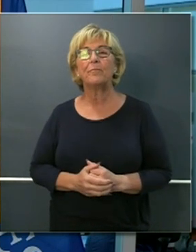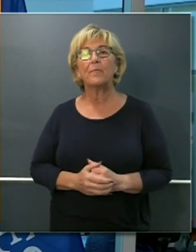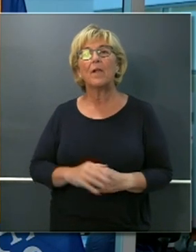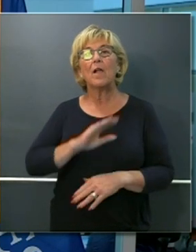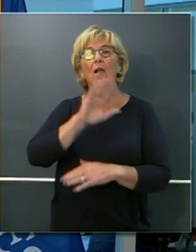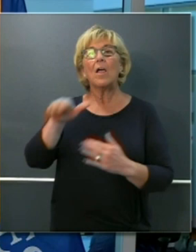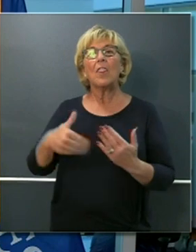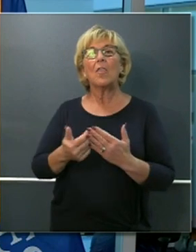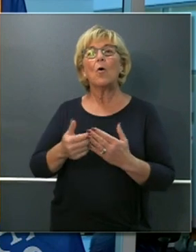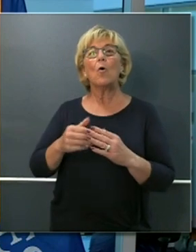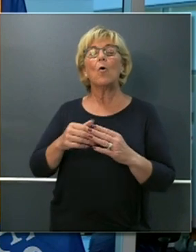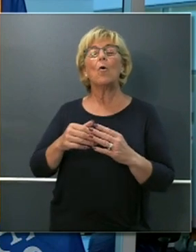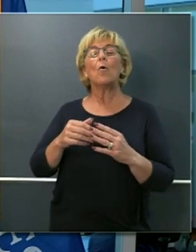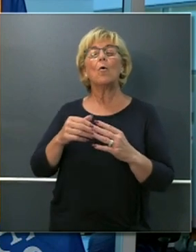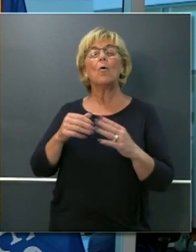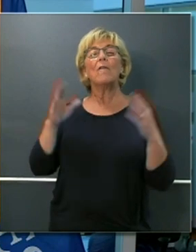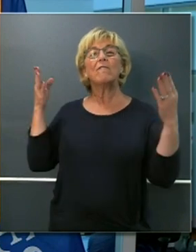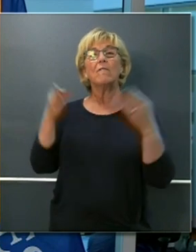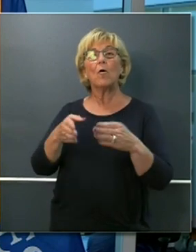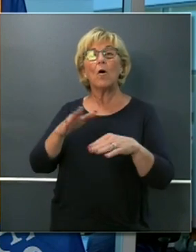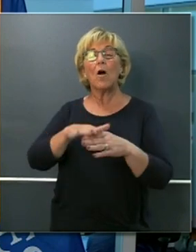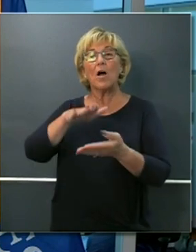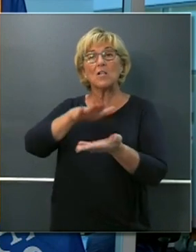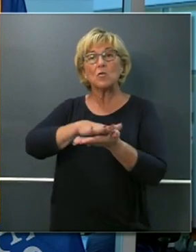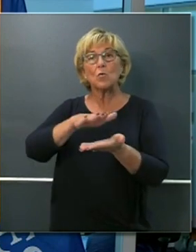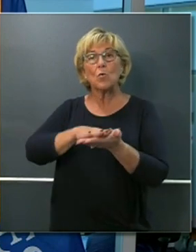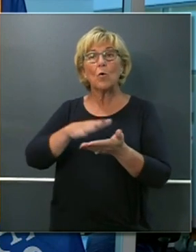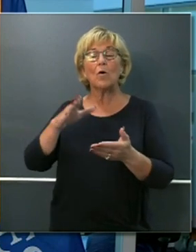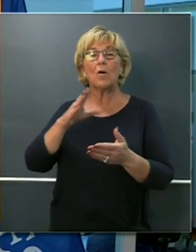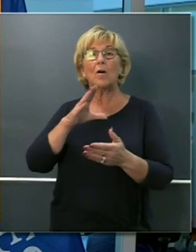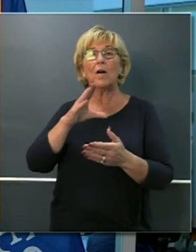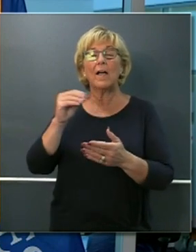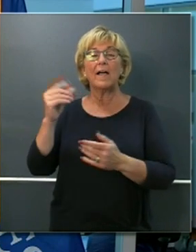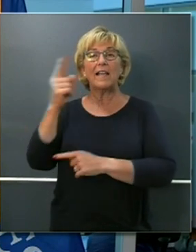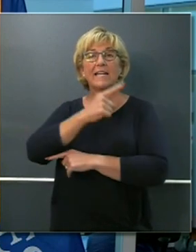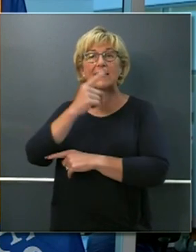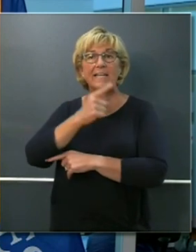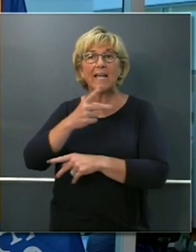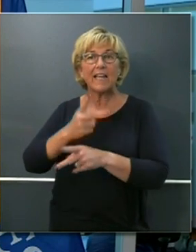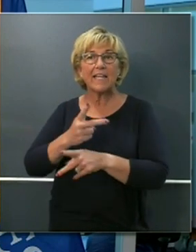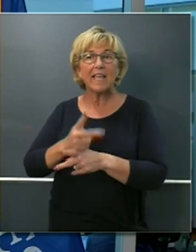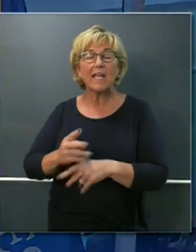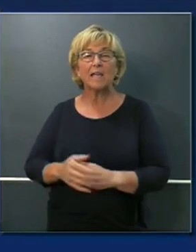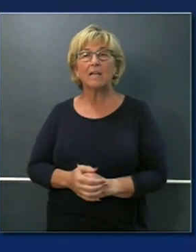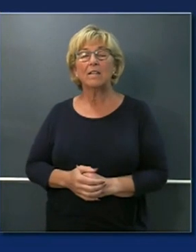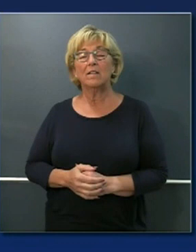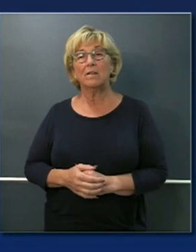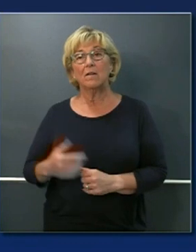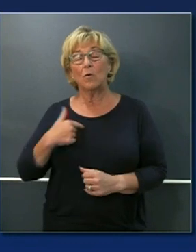RATHER THAN FEEL THAT THERE IS A NEED FOR THEM TO GO TO WORK. THEN THERE IS THE WHOLE